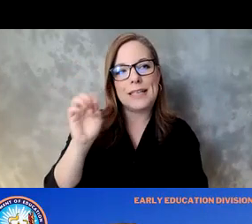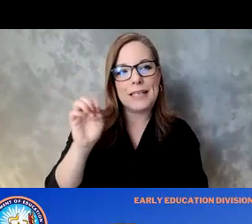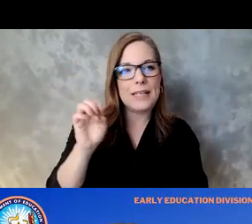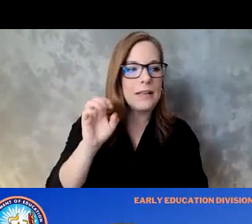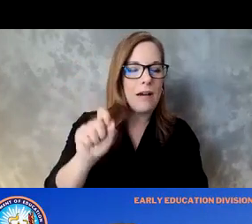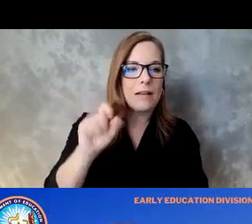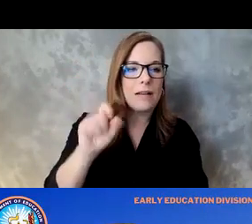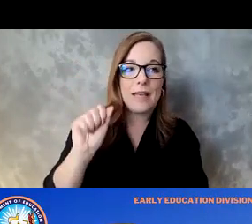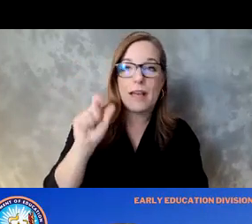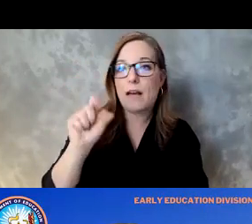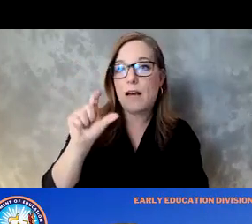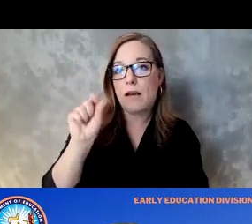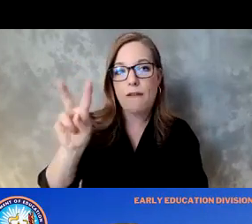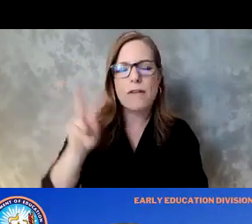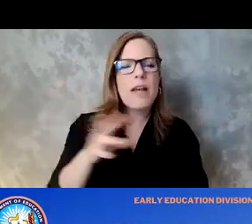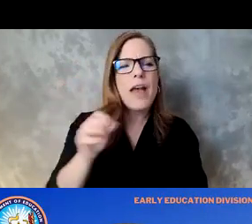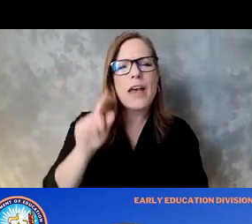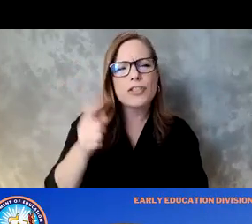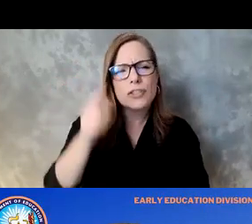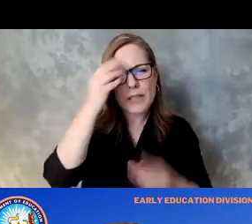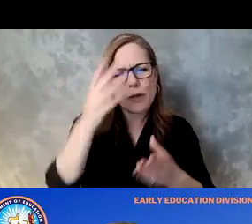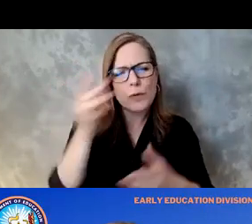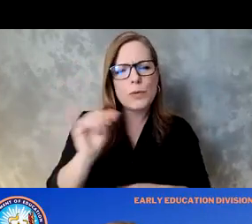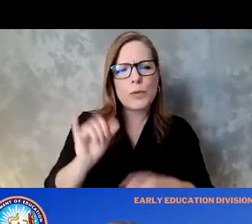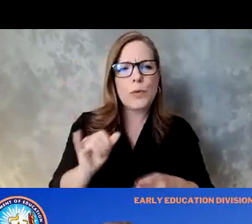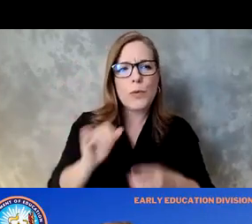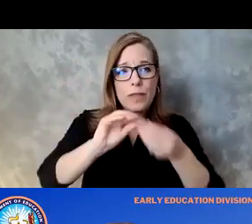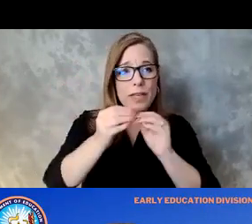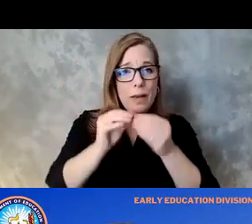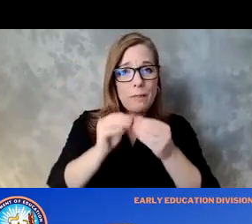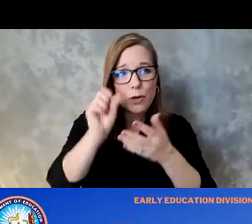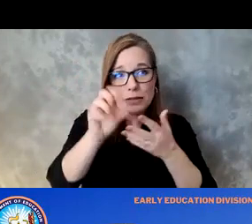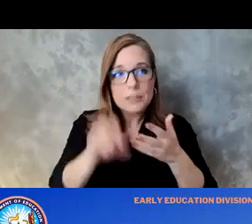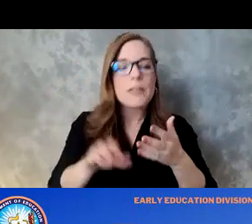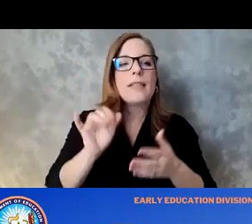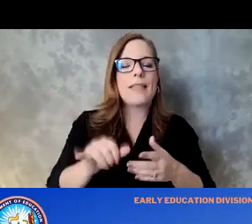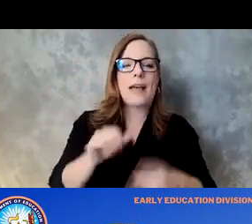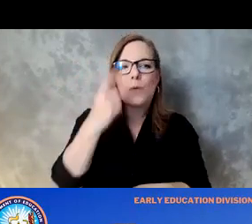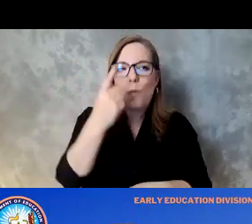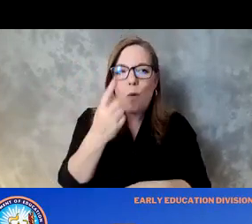And just a note on these but these figures are provided as one tool for LEAs to consider